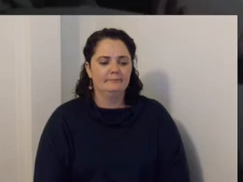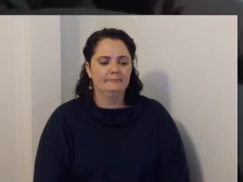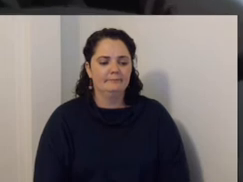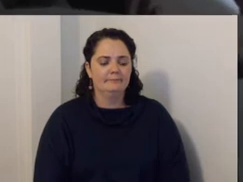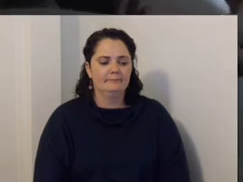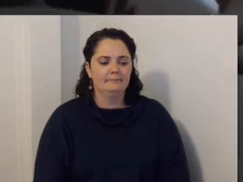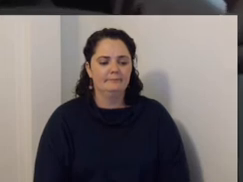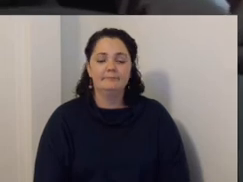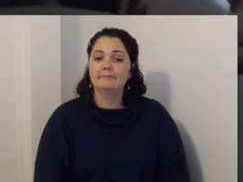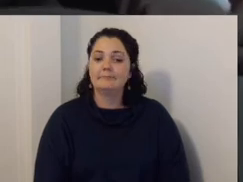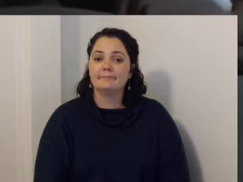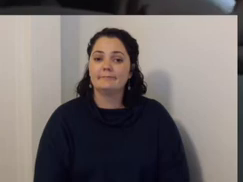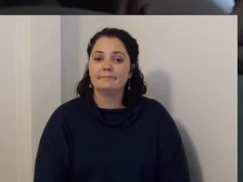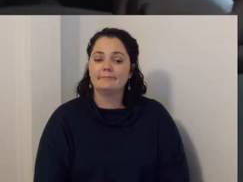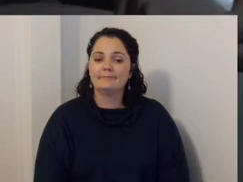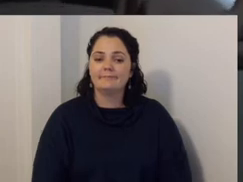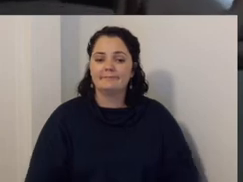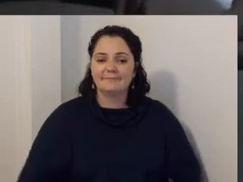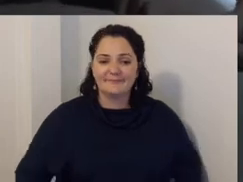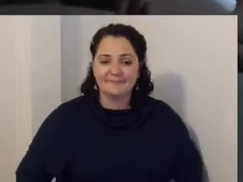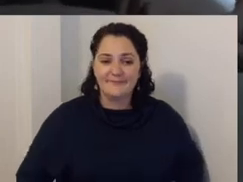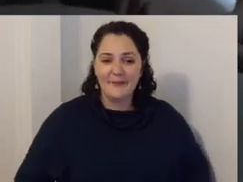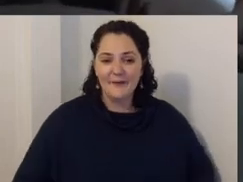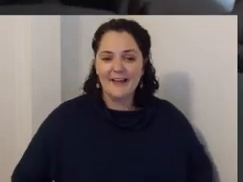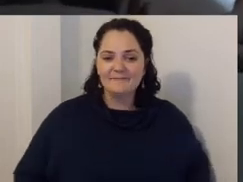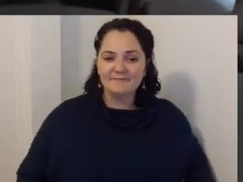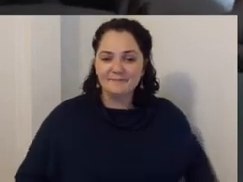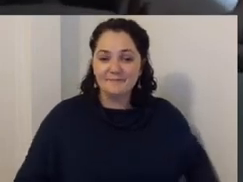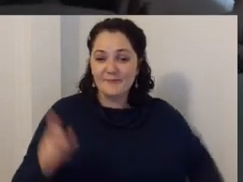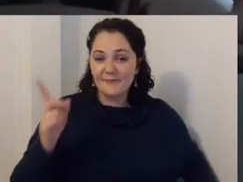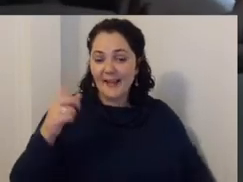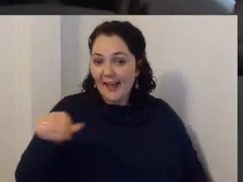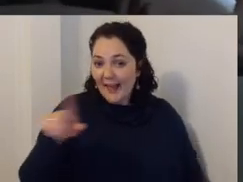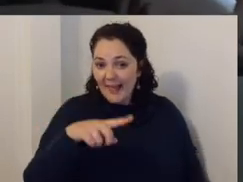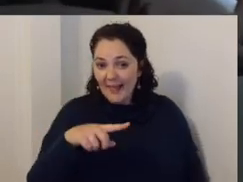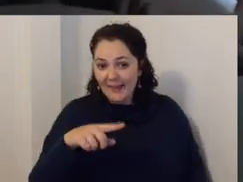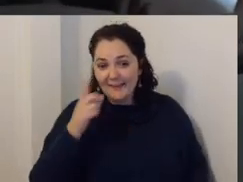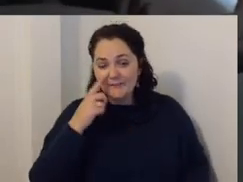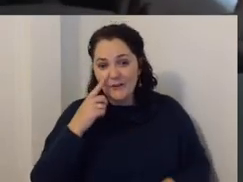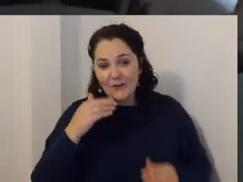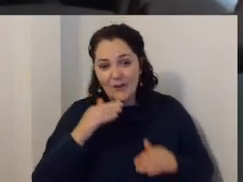so for those of you who are with us now in our foreshortening um a week and uh talking about